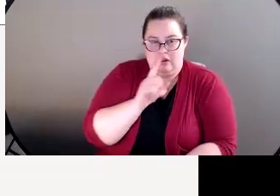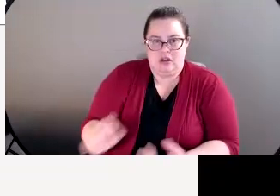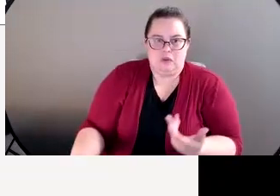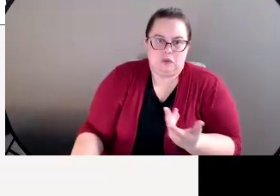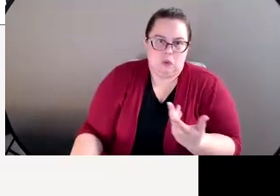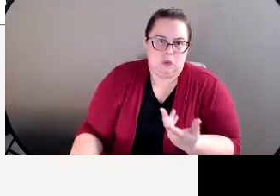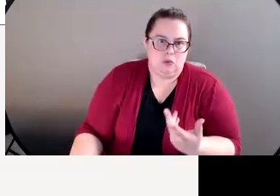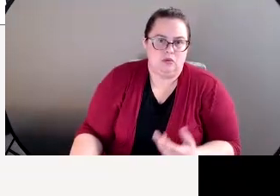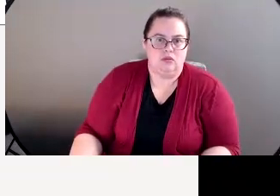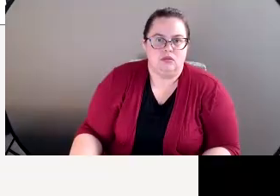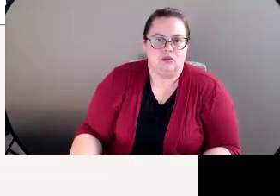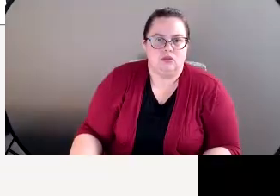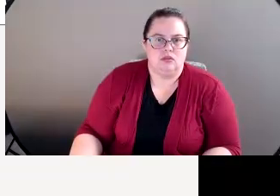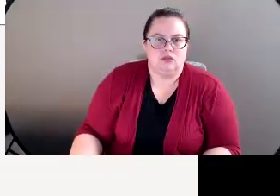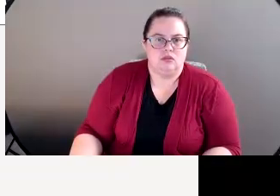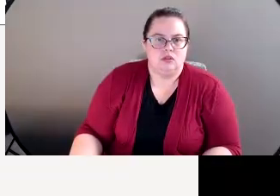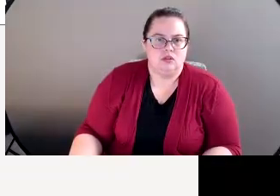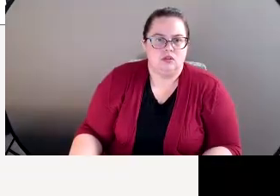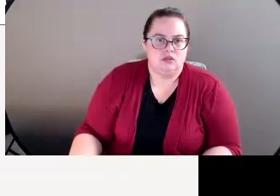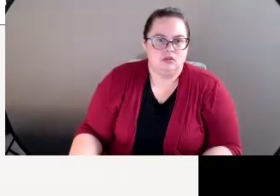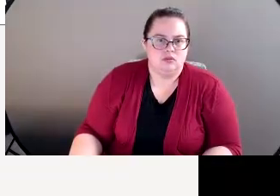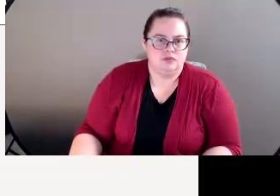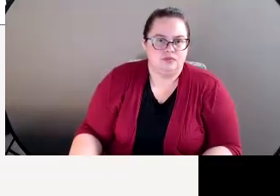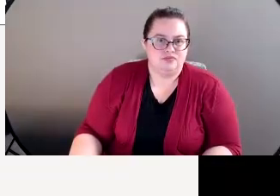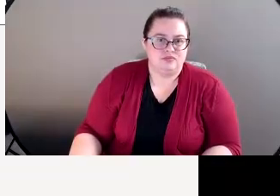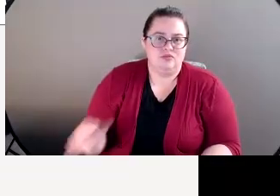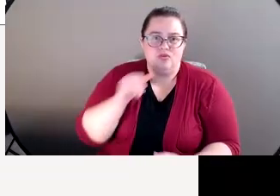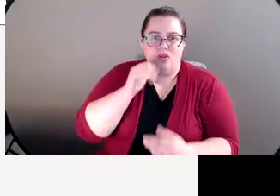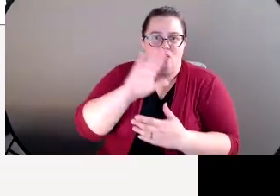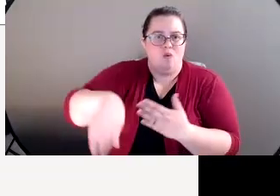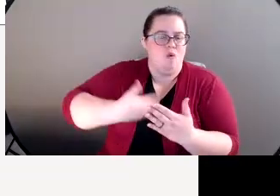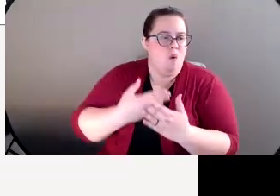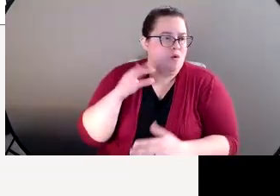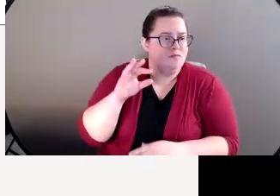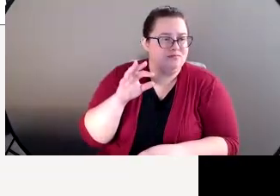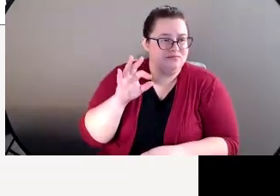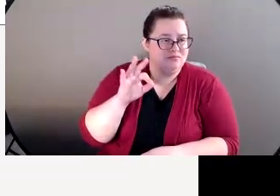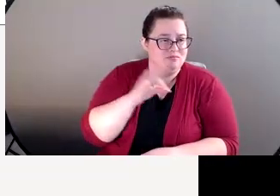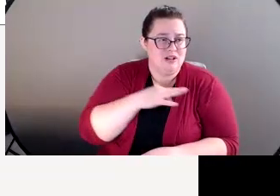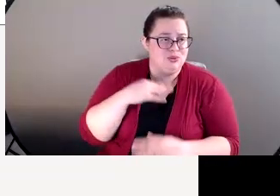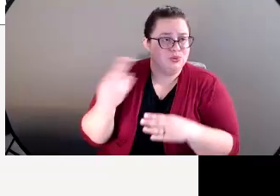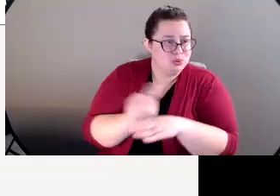all faculty use Studio. A lot of instructors just use YouTube videos